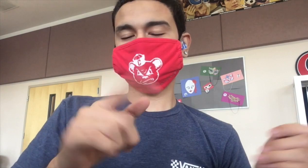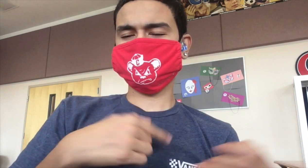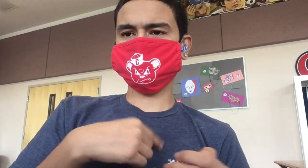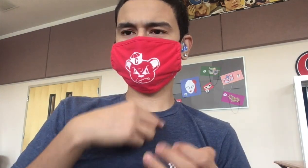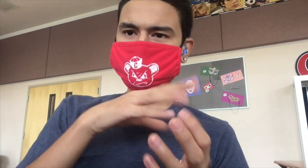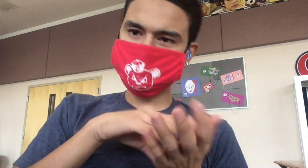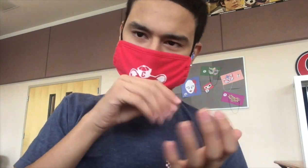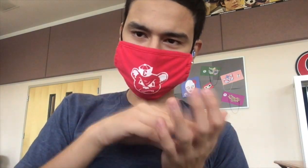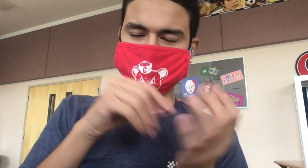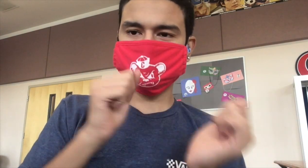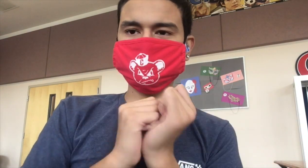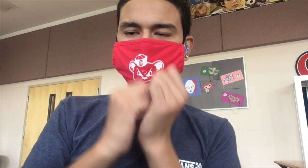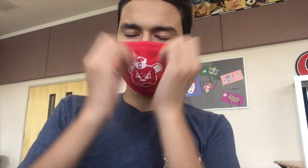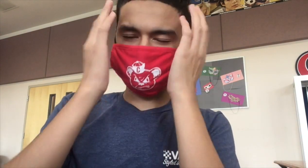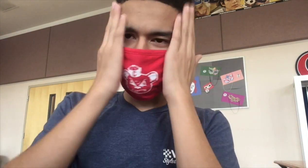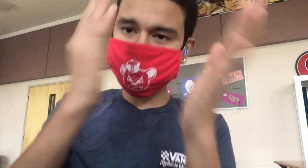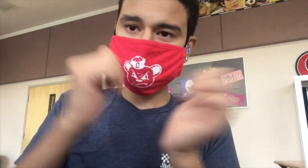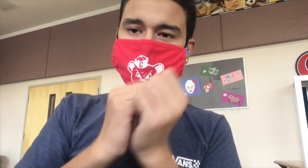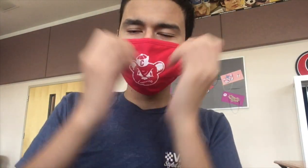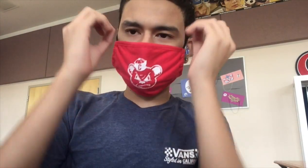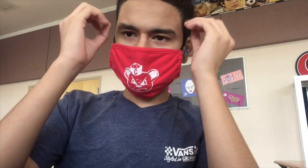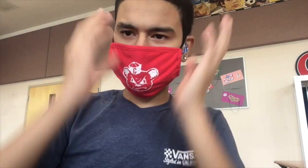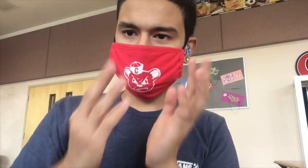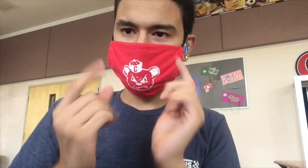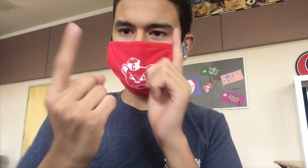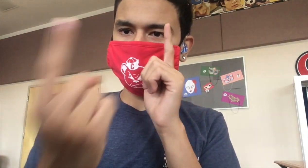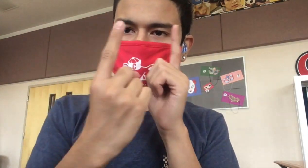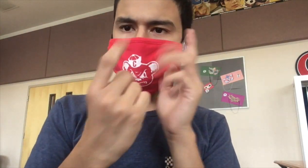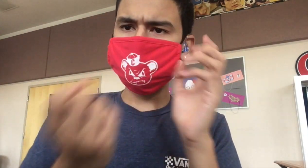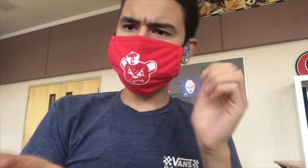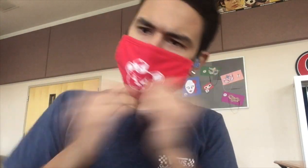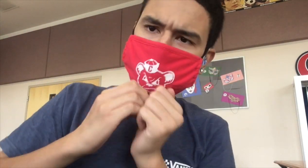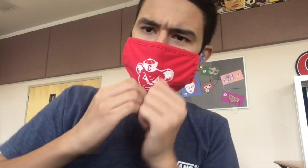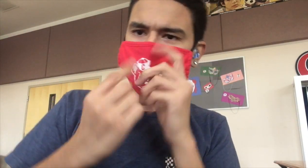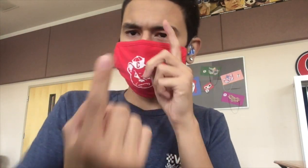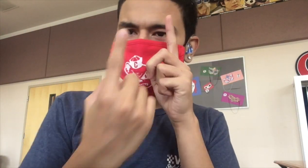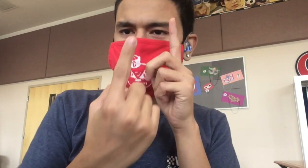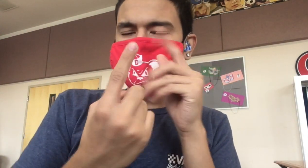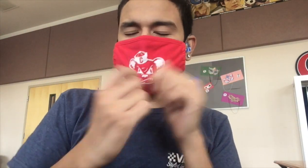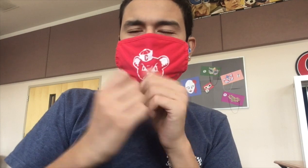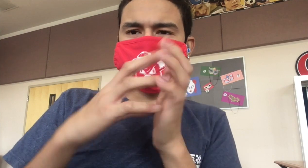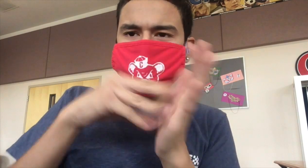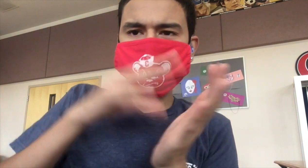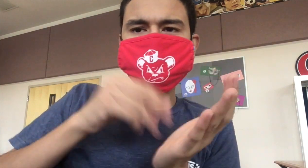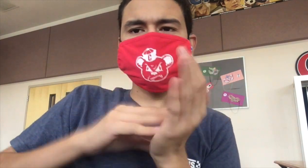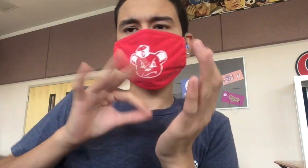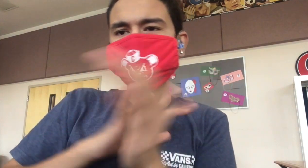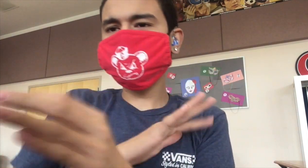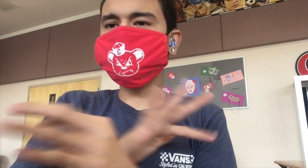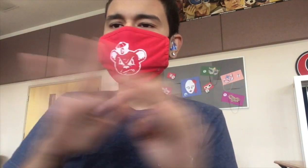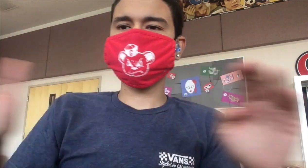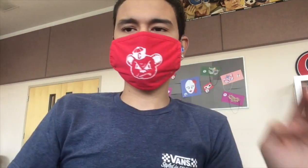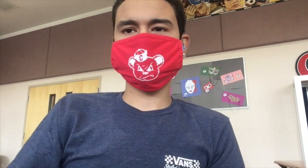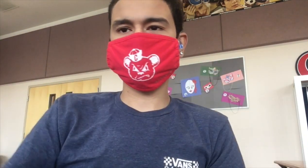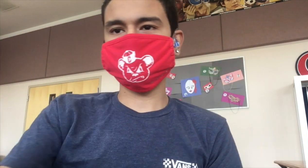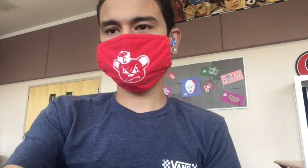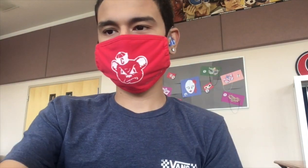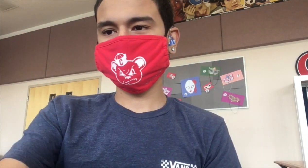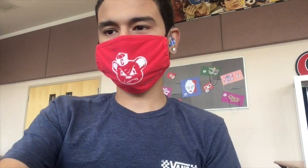My favorite part of distance learning. Is really focusing with my teachers having one on one support more one on one support than normal.